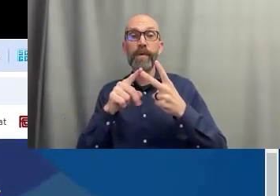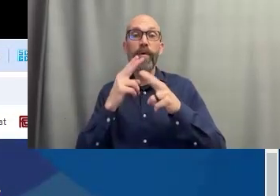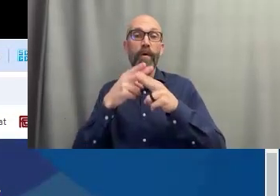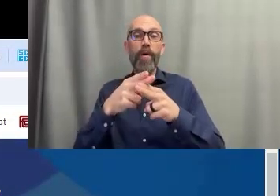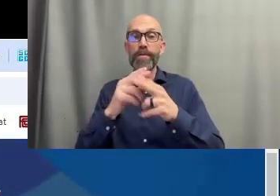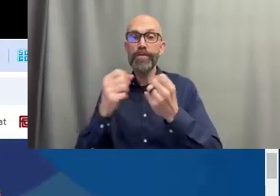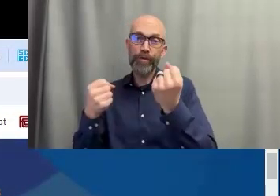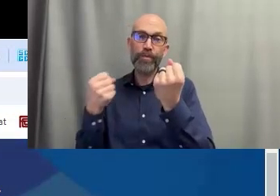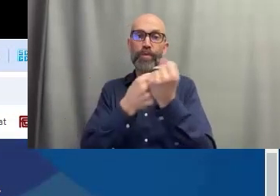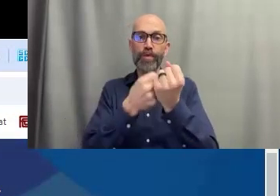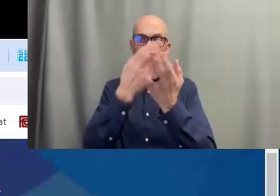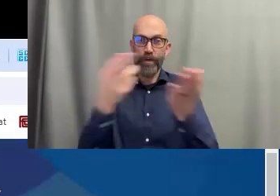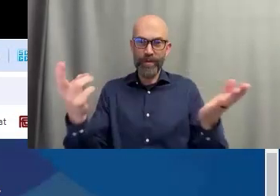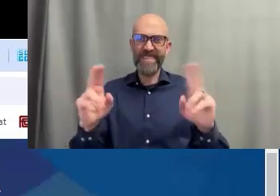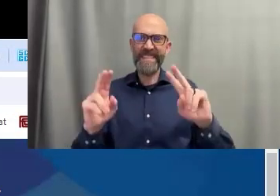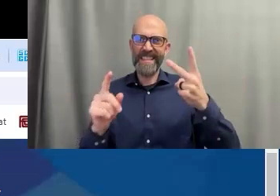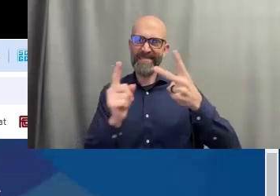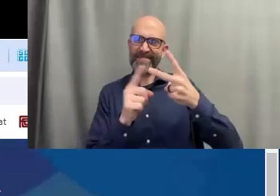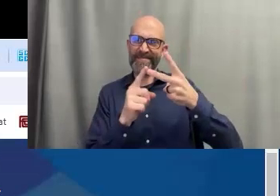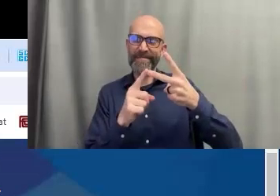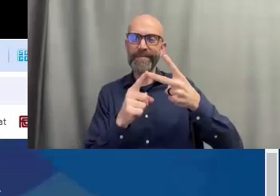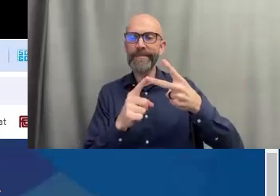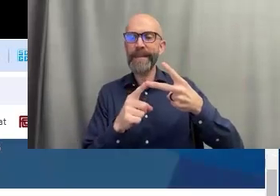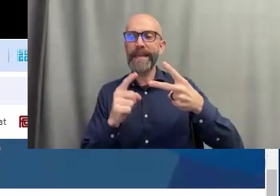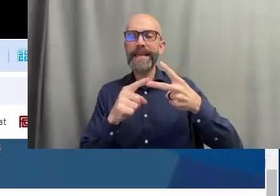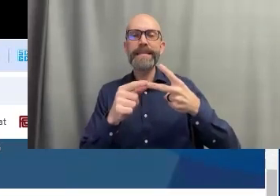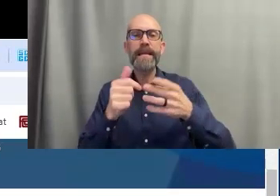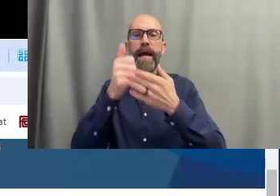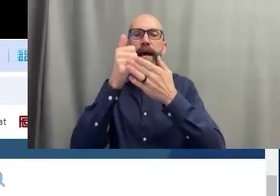That second one, and this one is just helpful because,